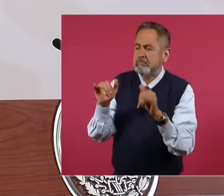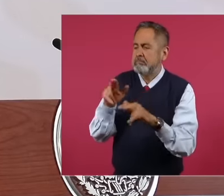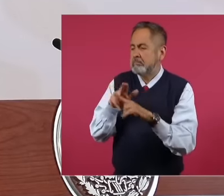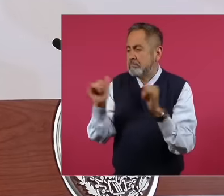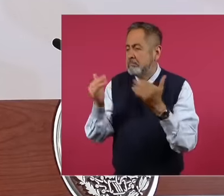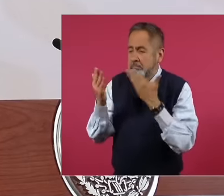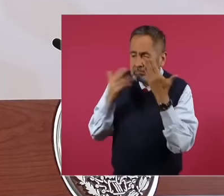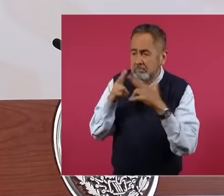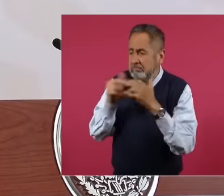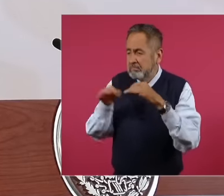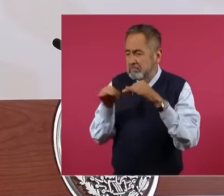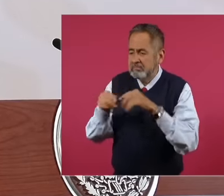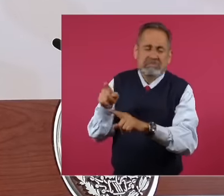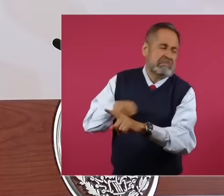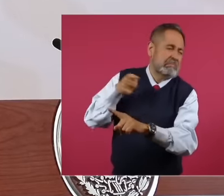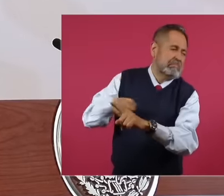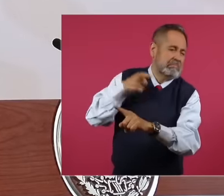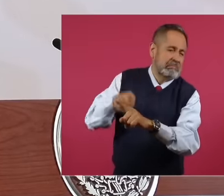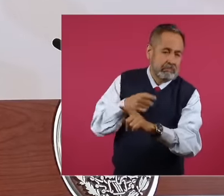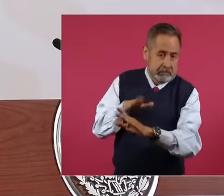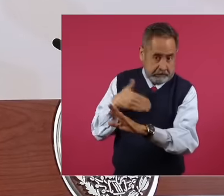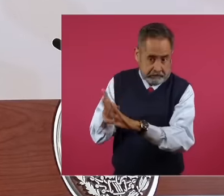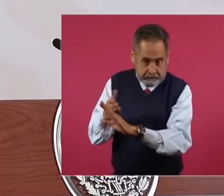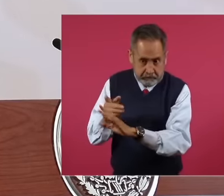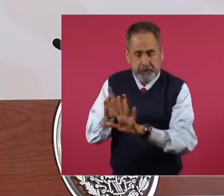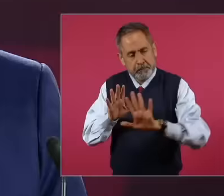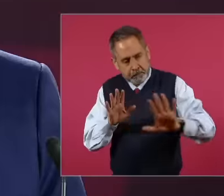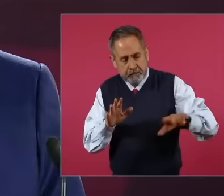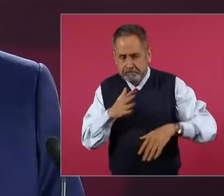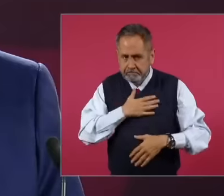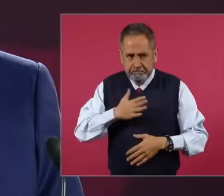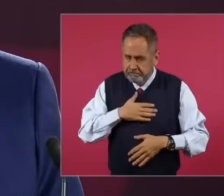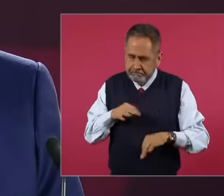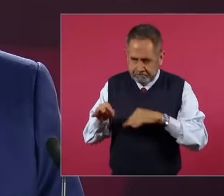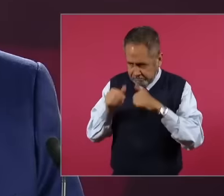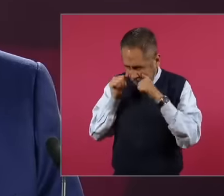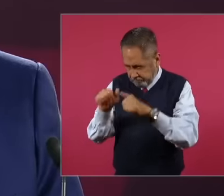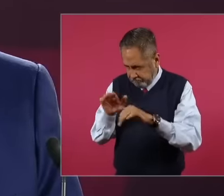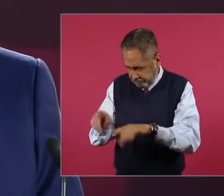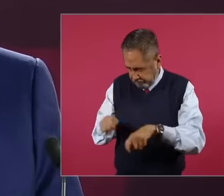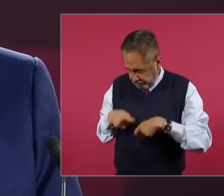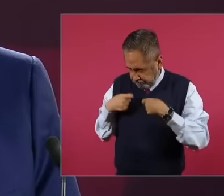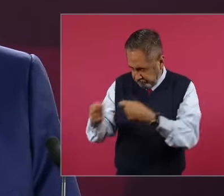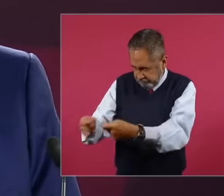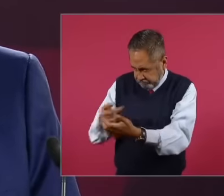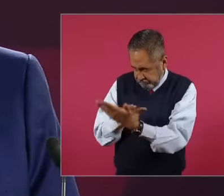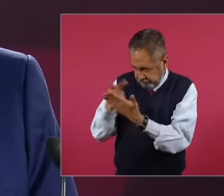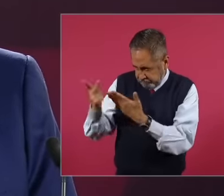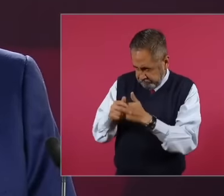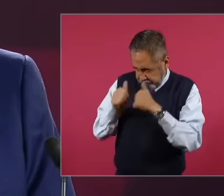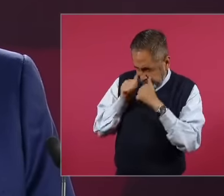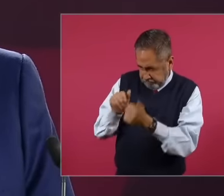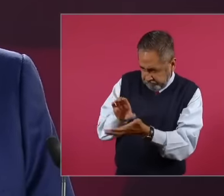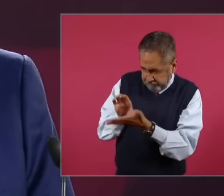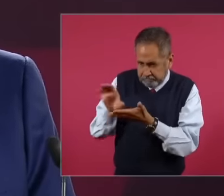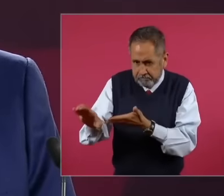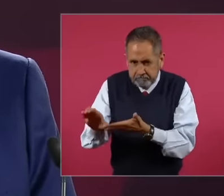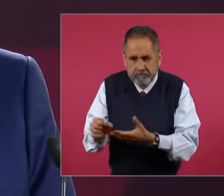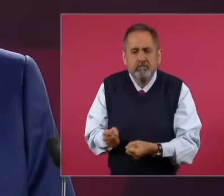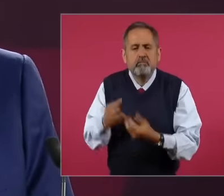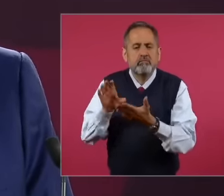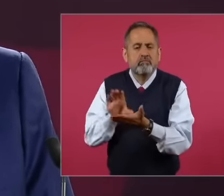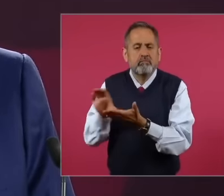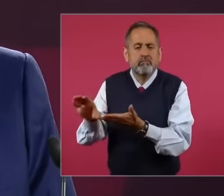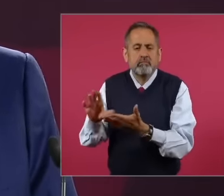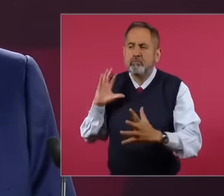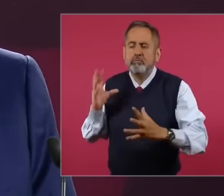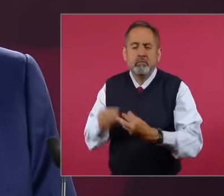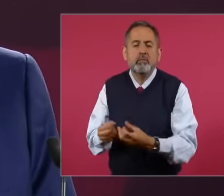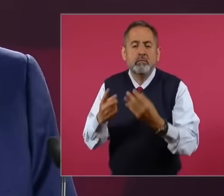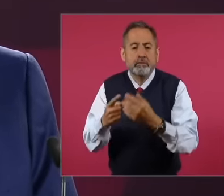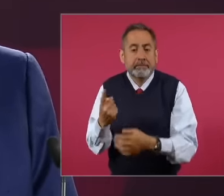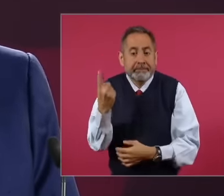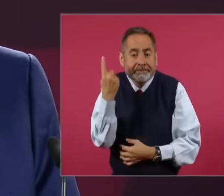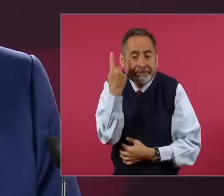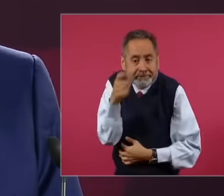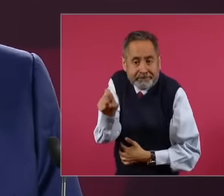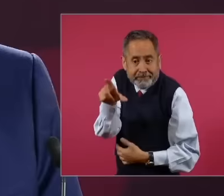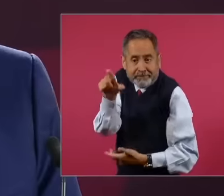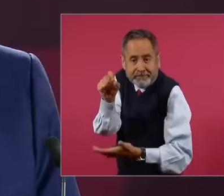laughed at that program until today 120,000 million